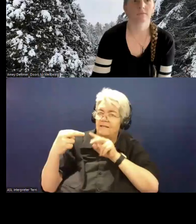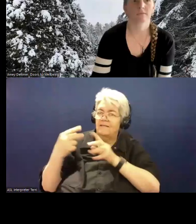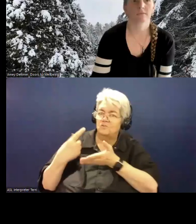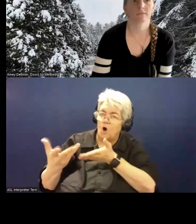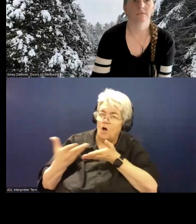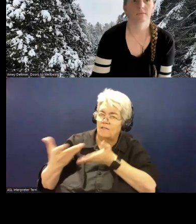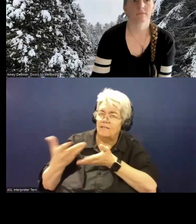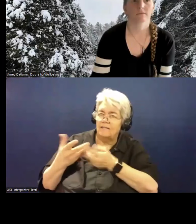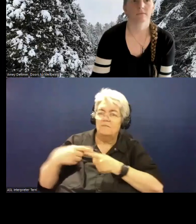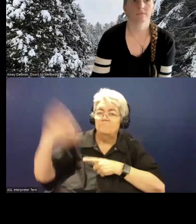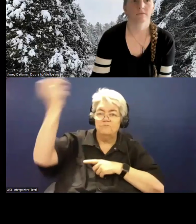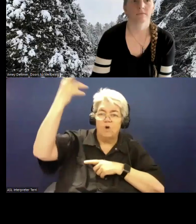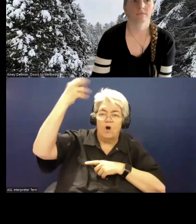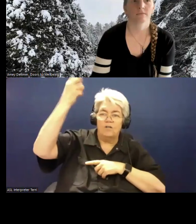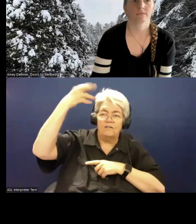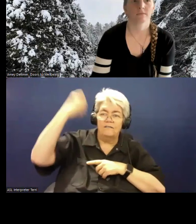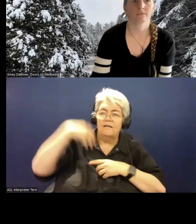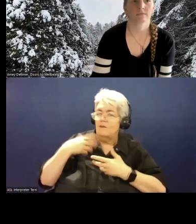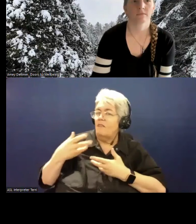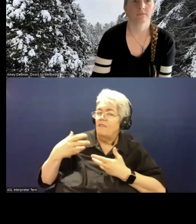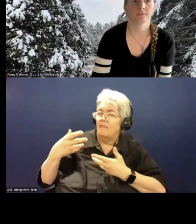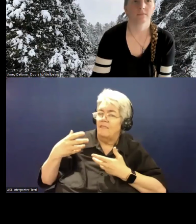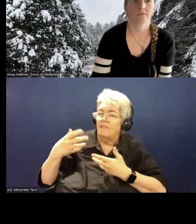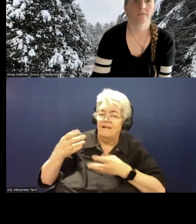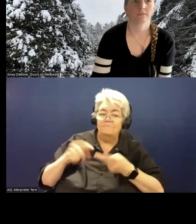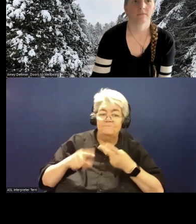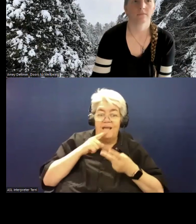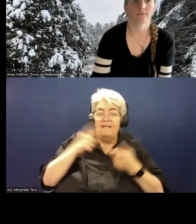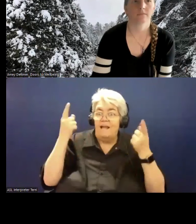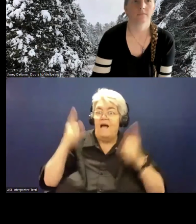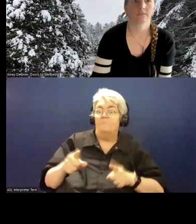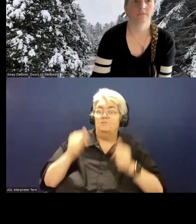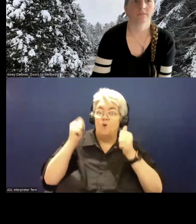AND HOW THAT HAPPENS ON THE HEALTH CARE SIDE.